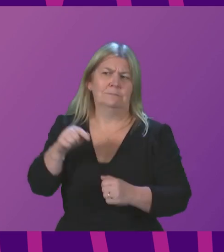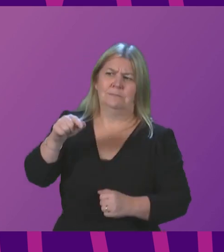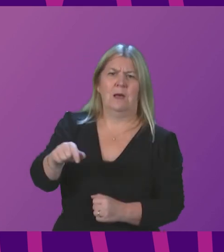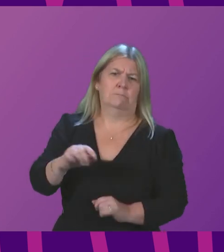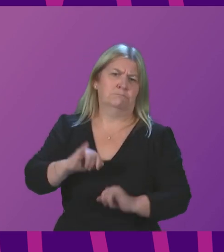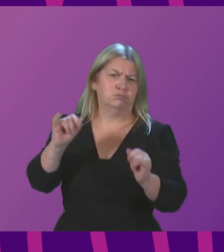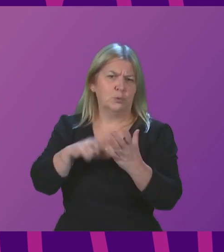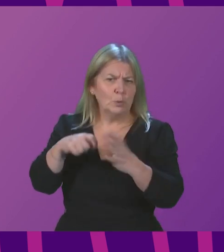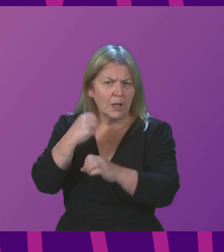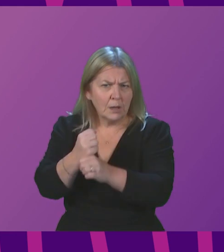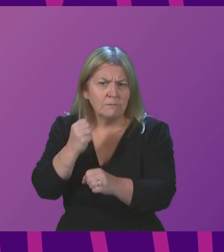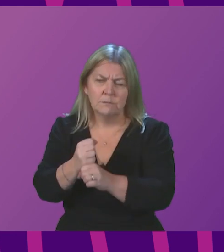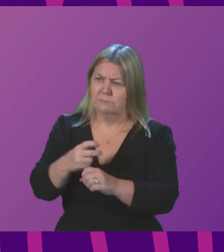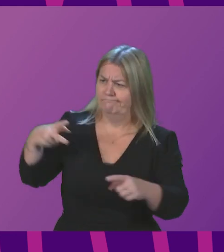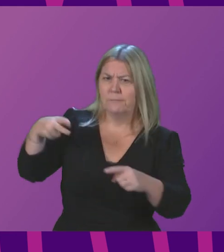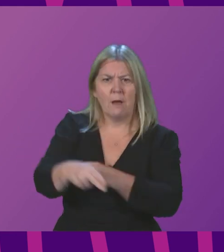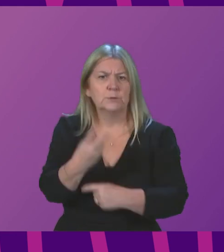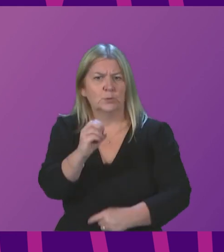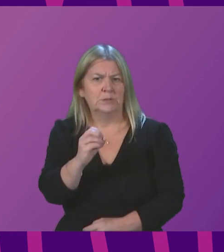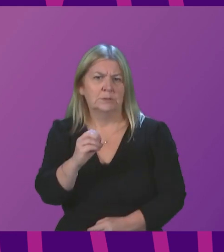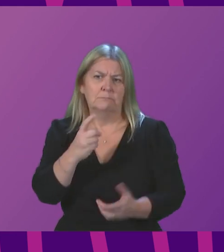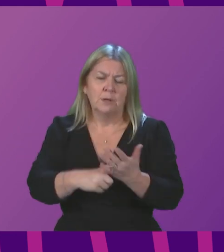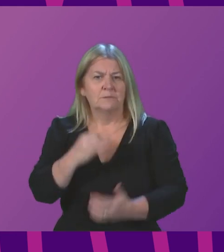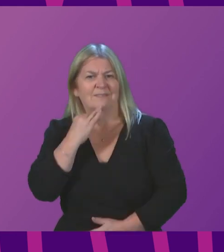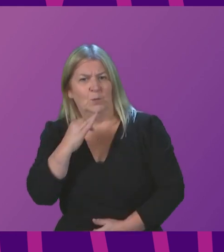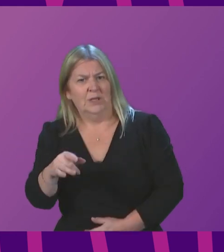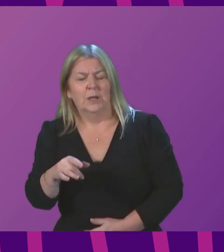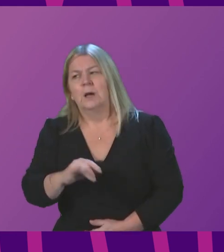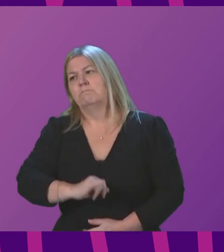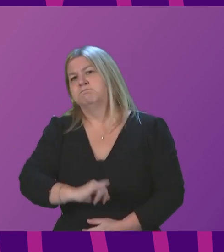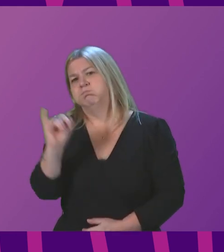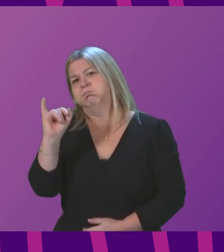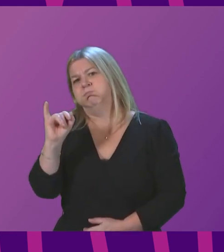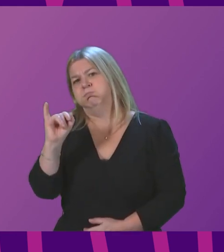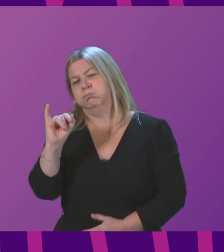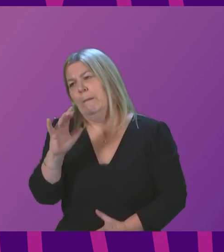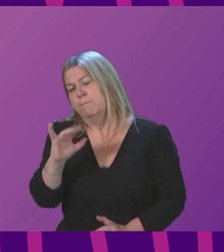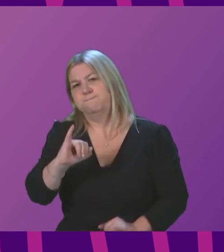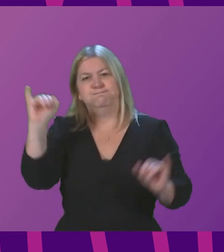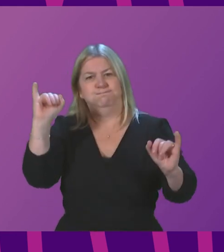to which I have already referred today, was the biggest overnight cut to welfare in 70